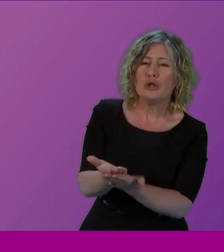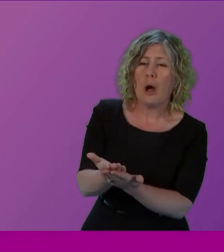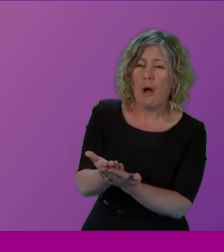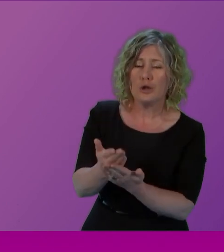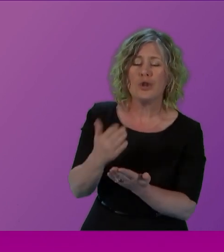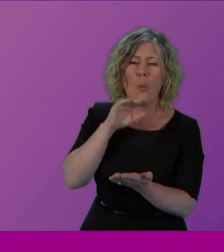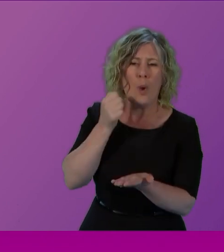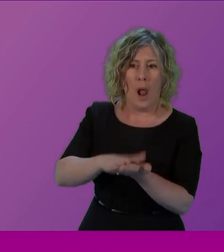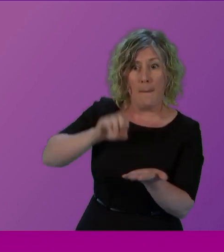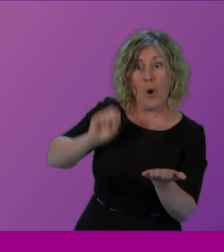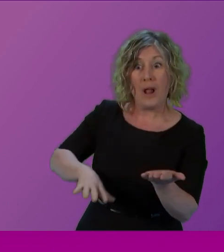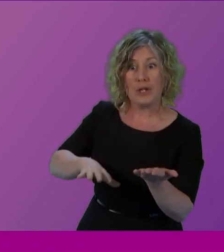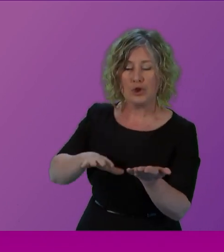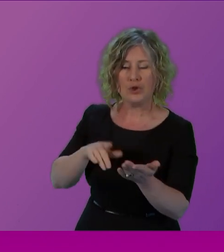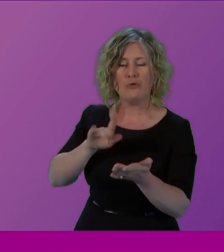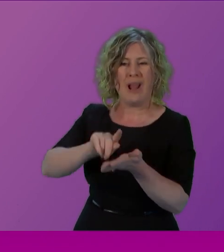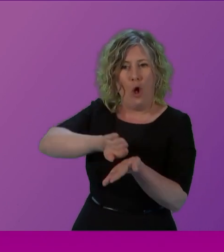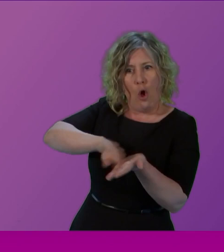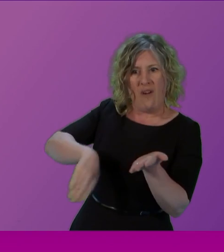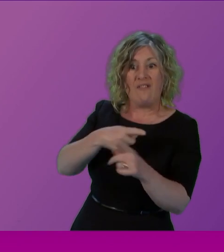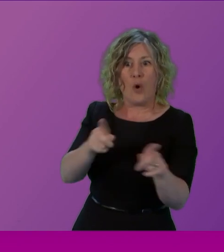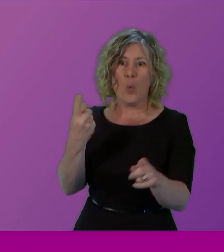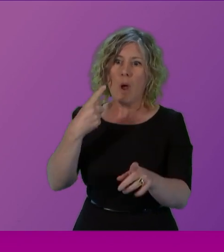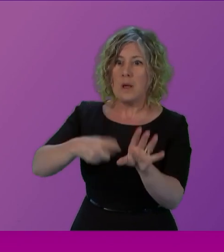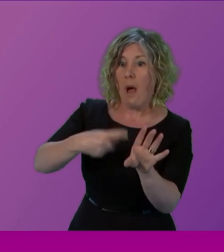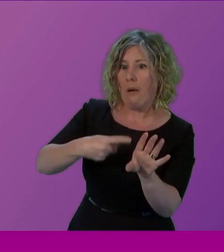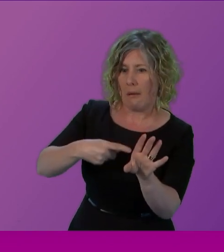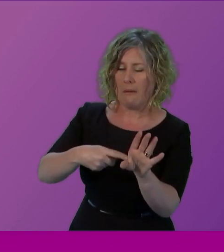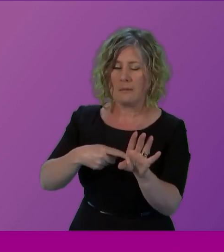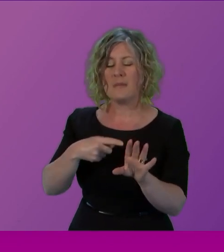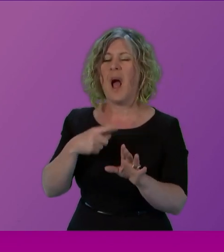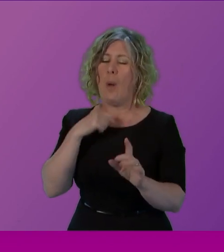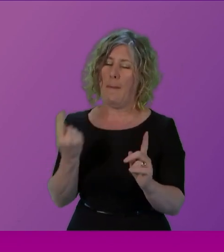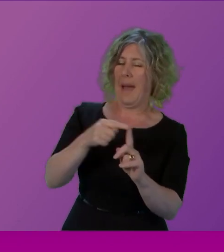I will come back to the youngest people and dental health in a moment.